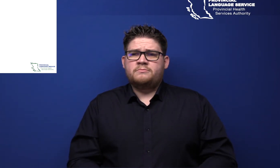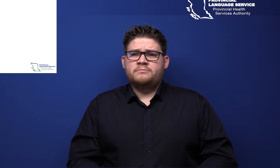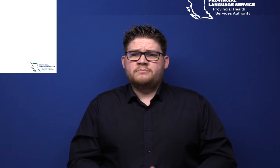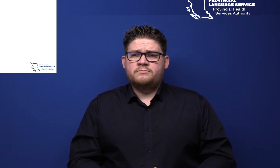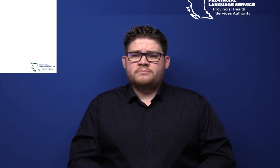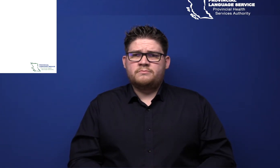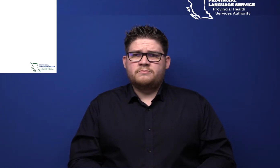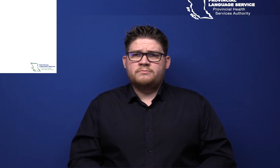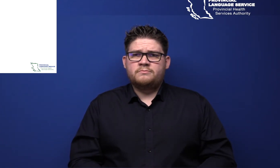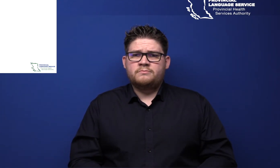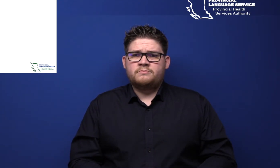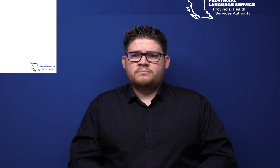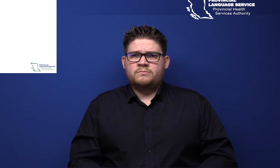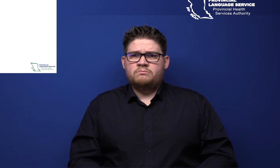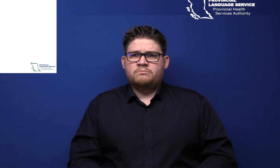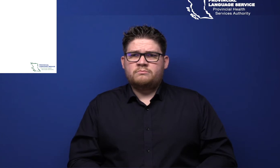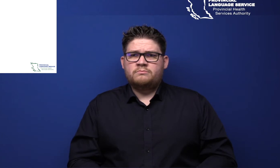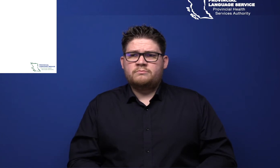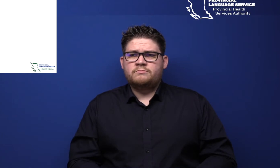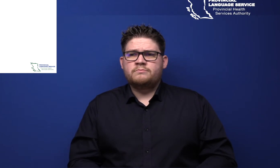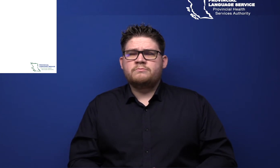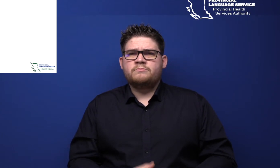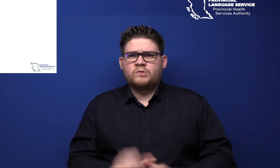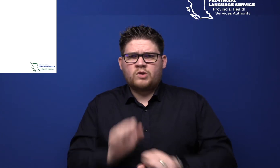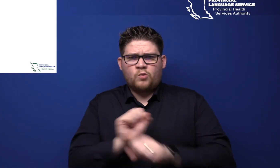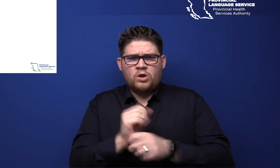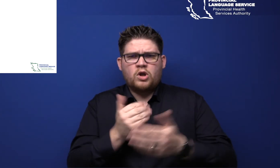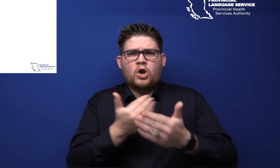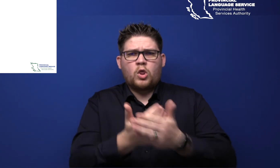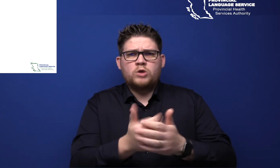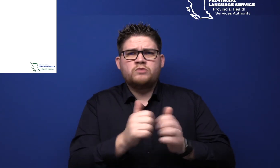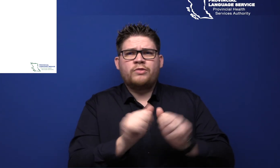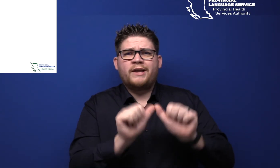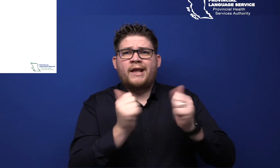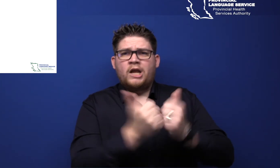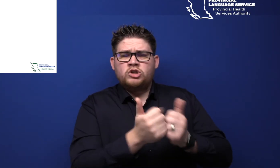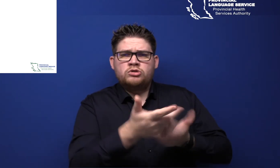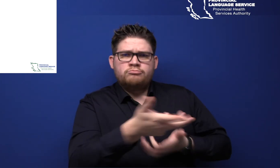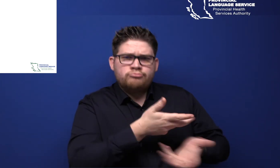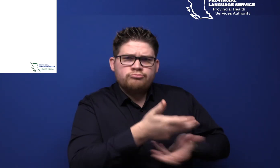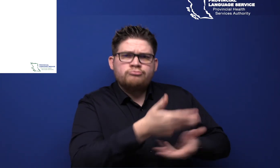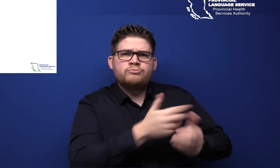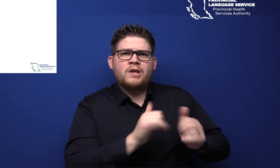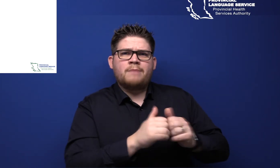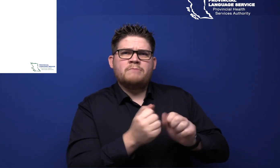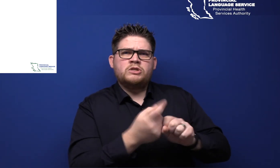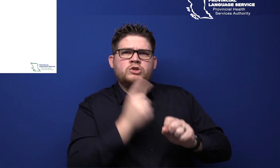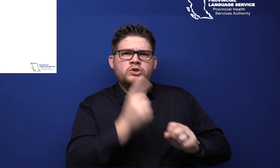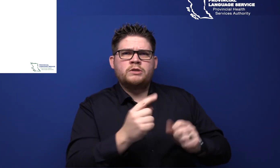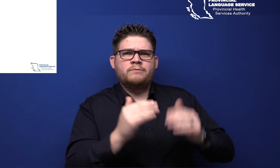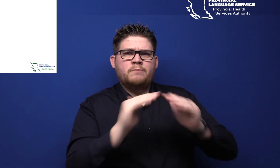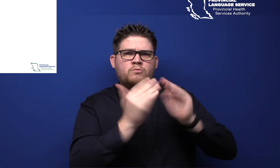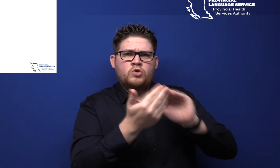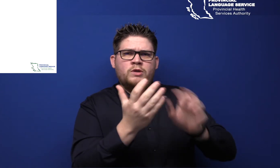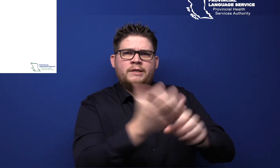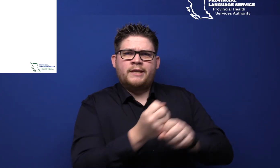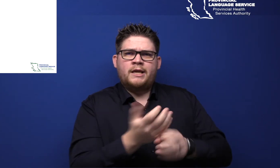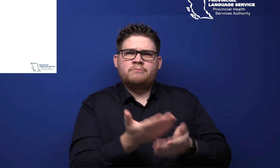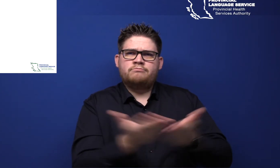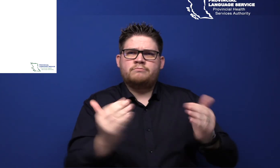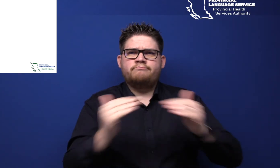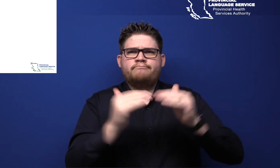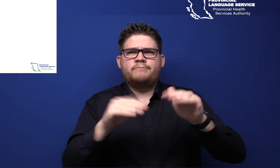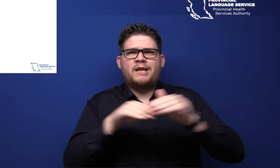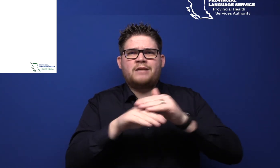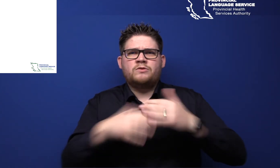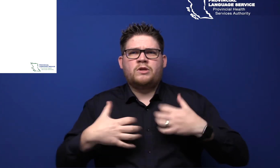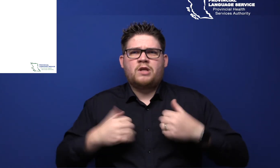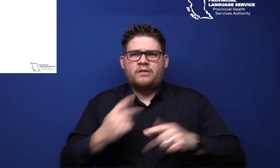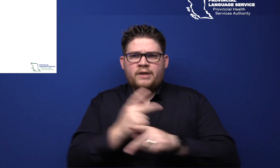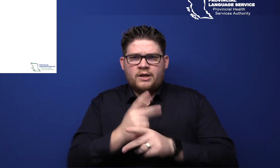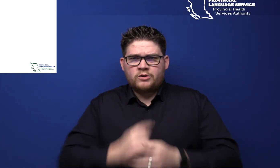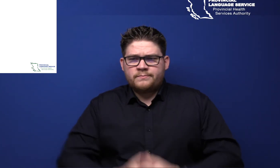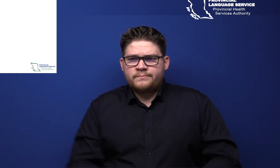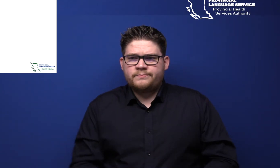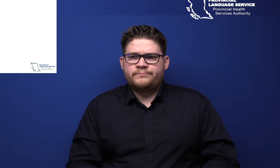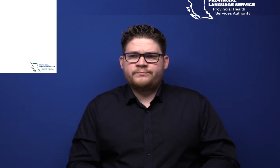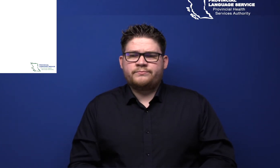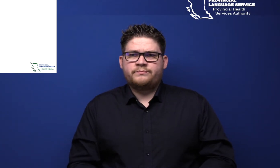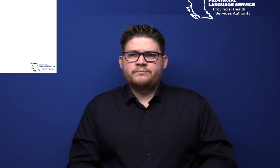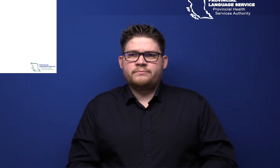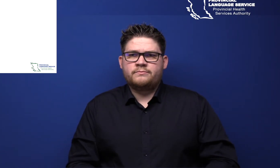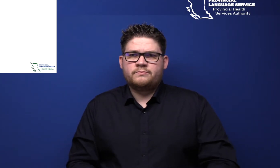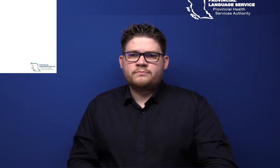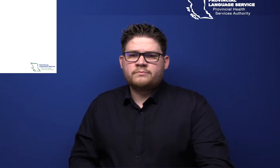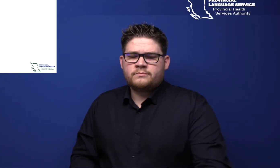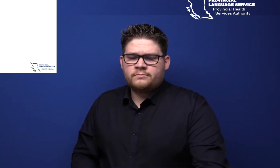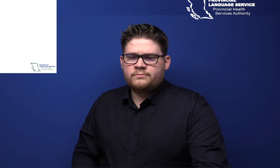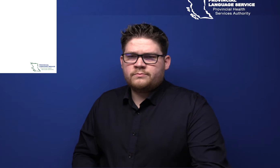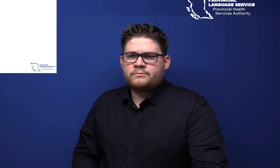AND THAT'S BEING PROVIDED AS EFFECTIVE SERVICE IN INTERPRETING FOR THE COMMUNITY SO THAT THEY GET EQUAL ACCESS TO HEALTH CARE.